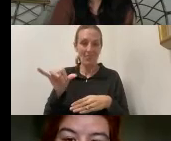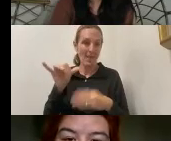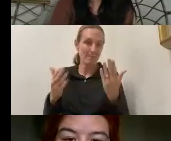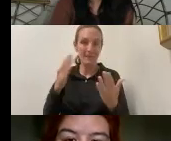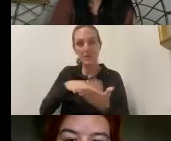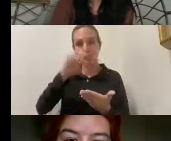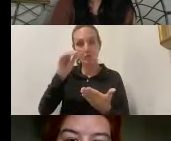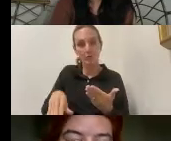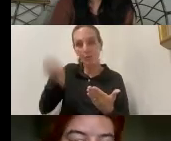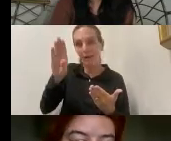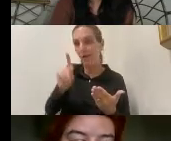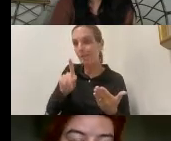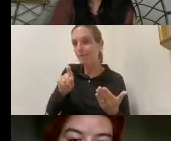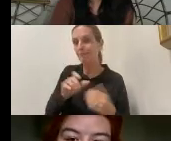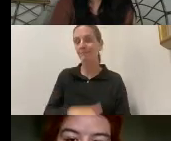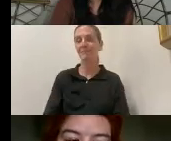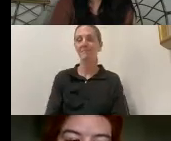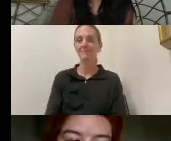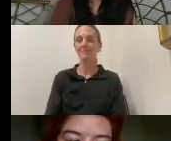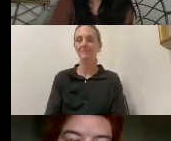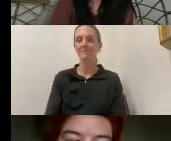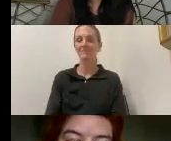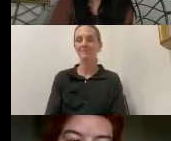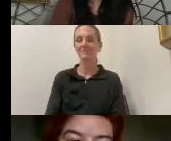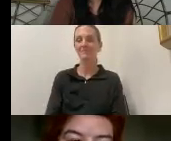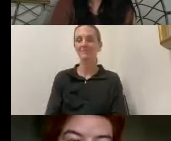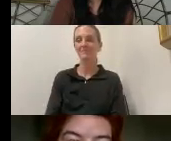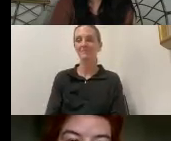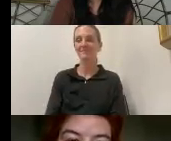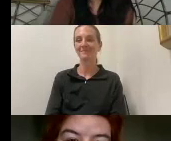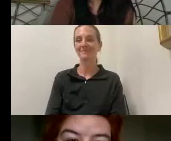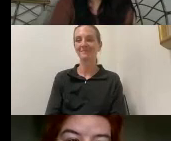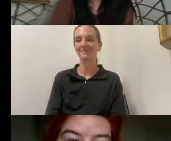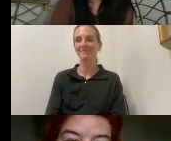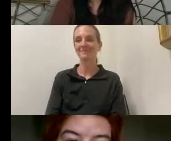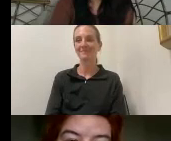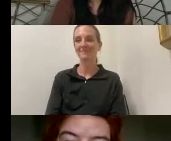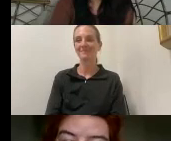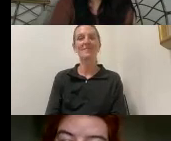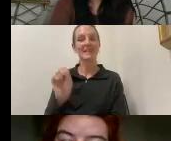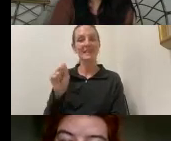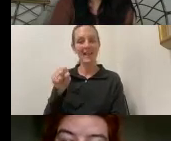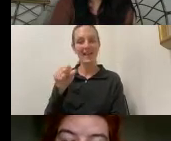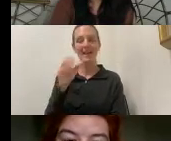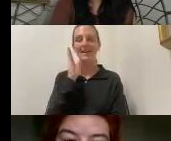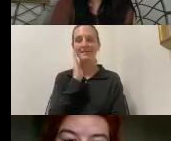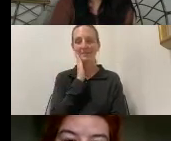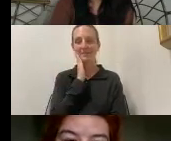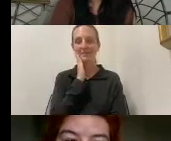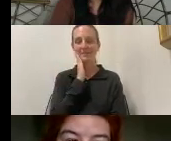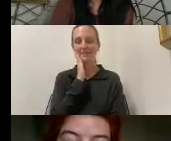Terrance Scott: Yeah.